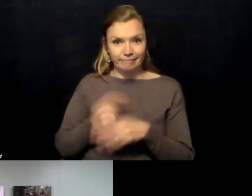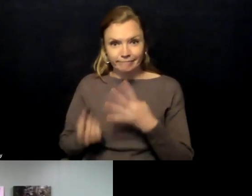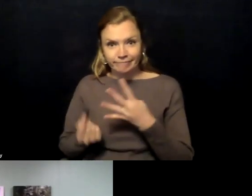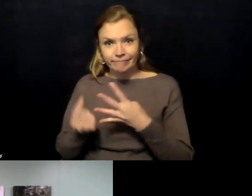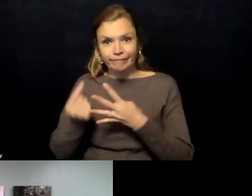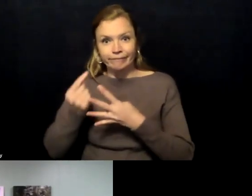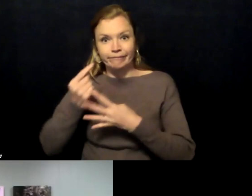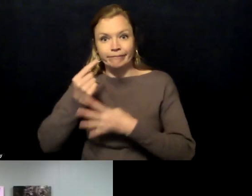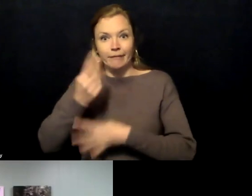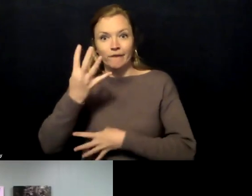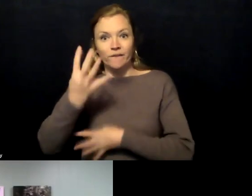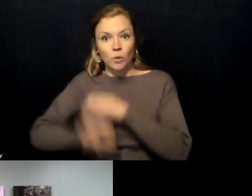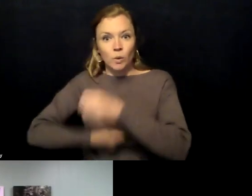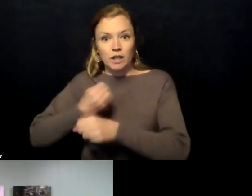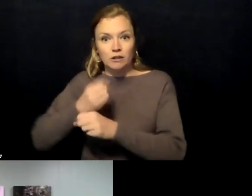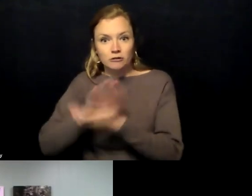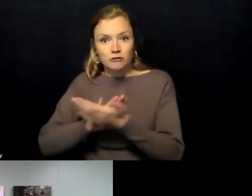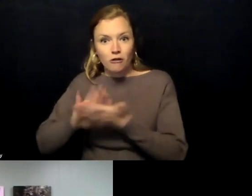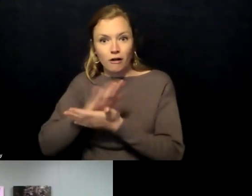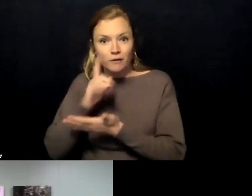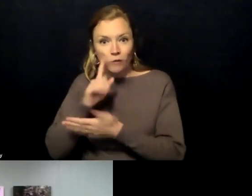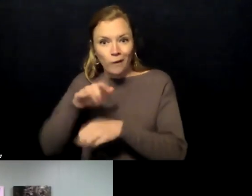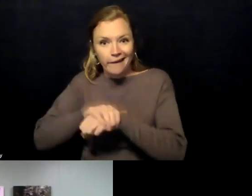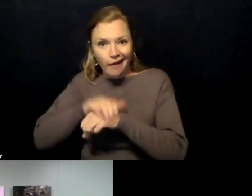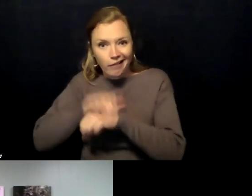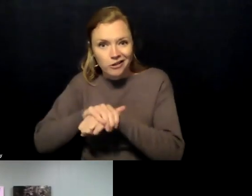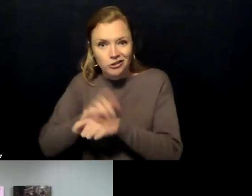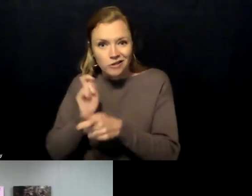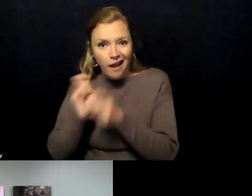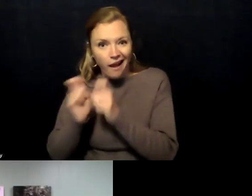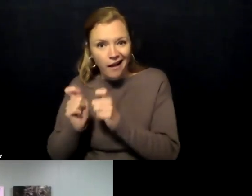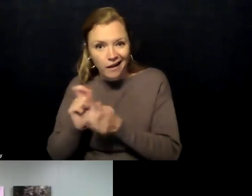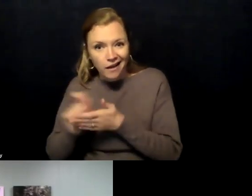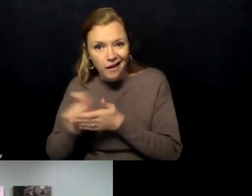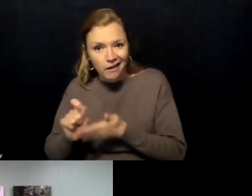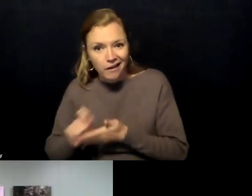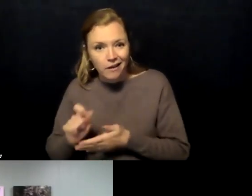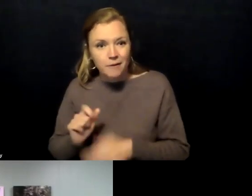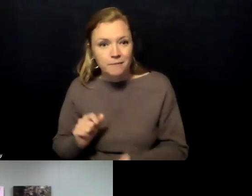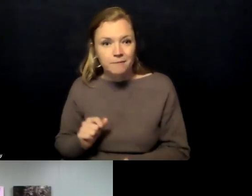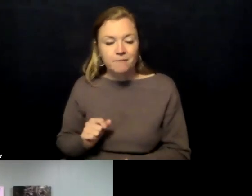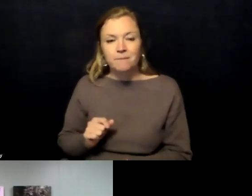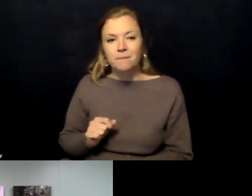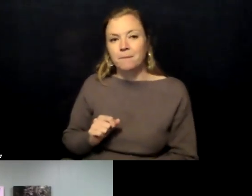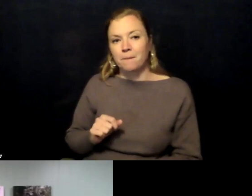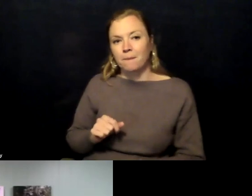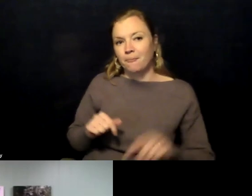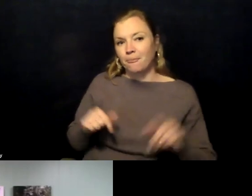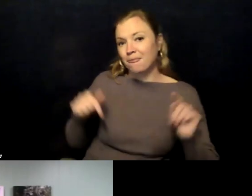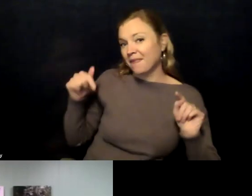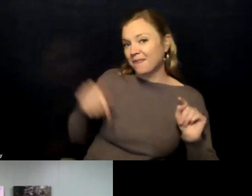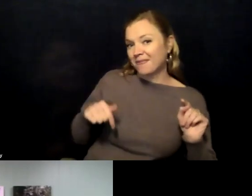what you like to do. [Shellie] I love that. So this is the "Wild Side of STEAM" and